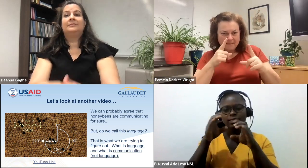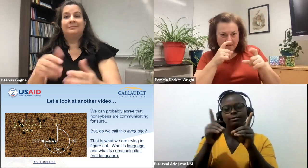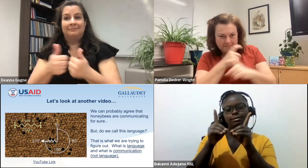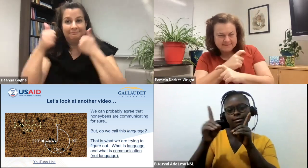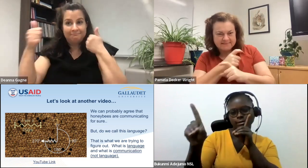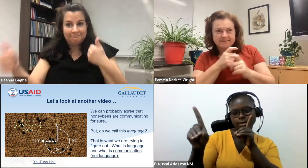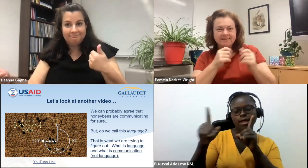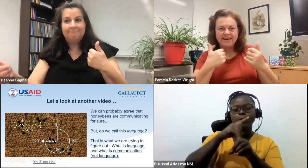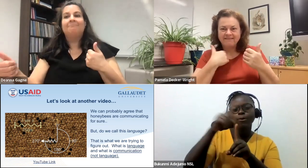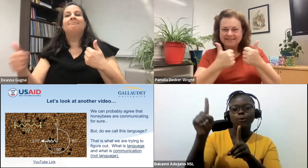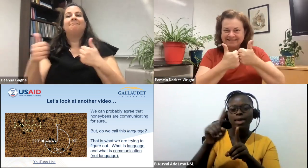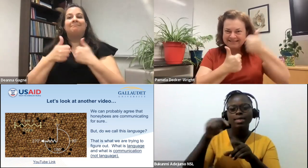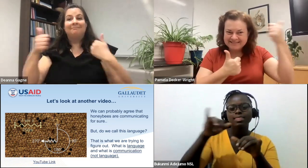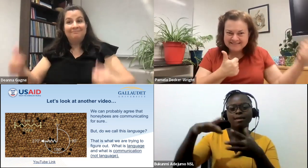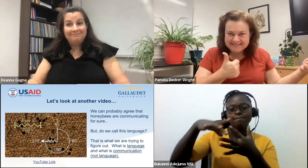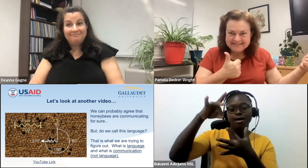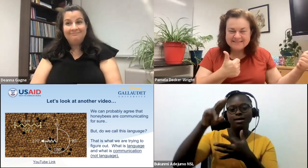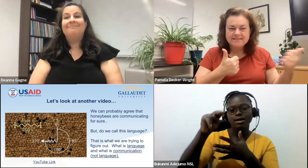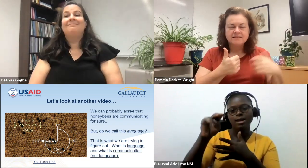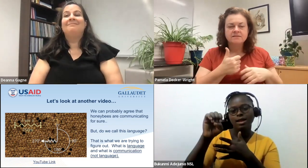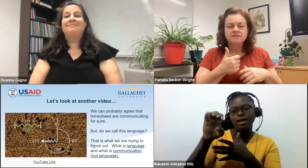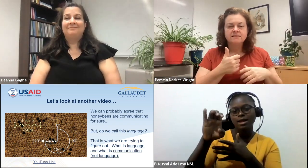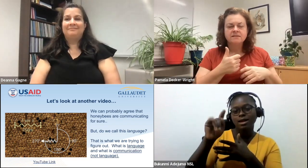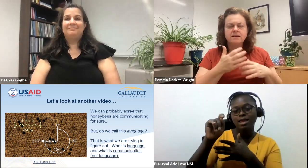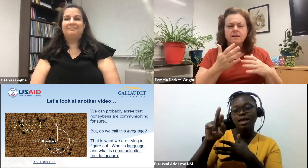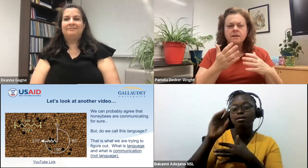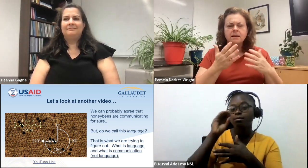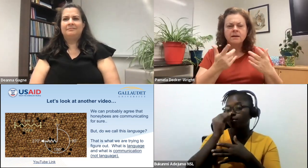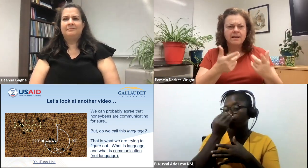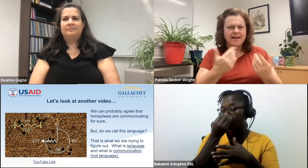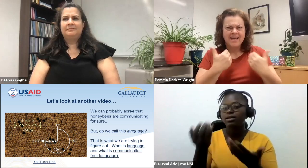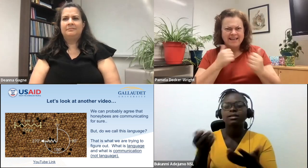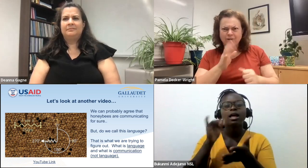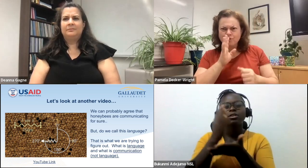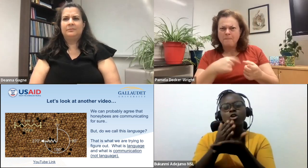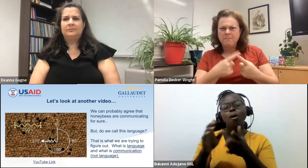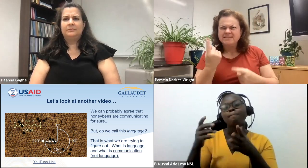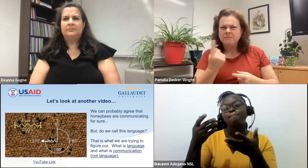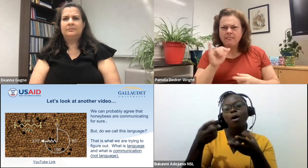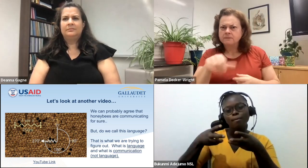that include time, distance. It's incredibly complex. The information that they can provide.